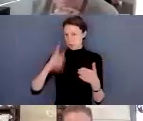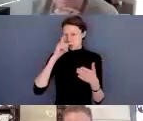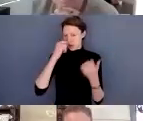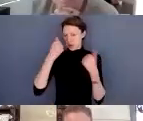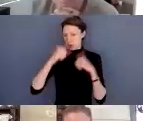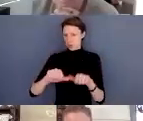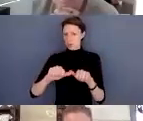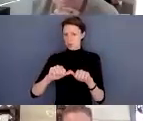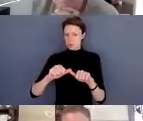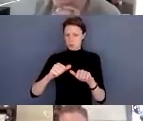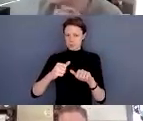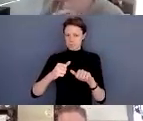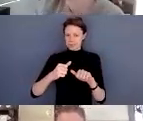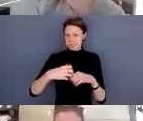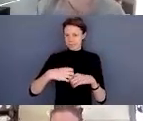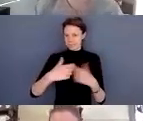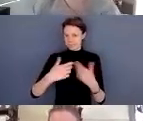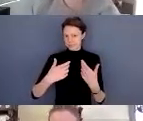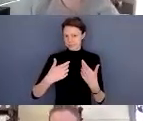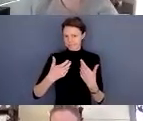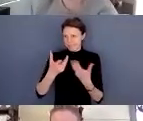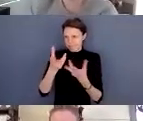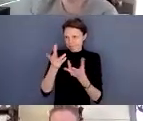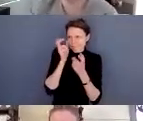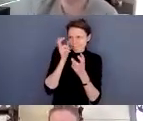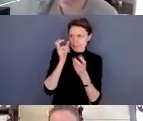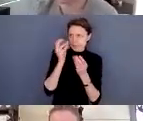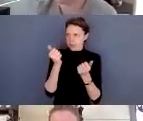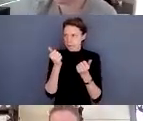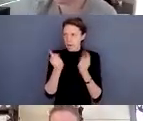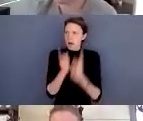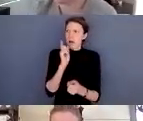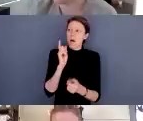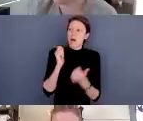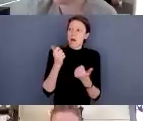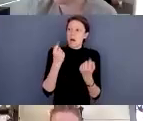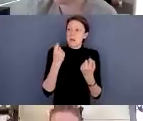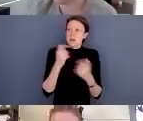take away some sort of insights and things you might be able to apply in your own advocacy. So